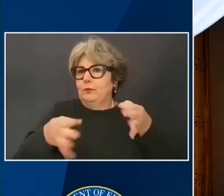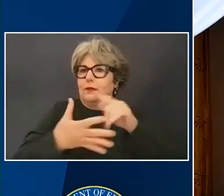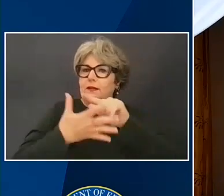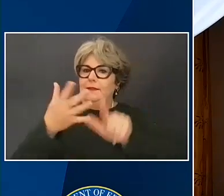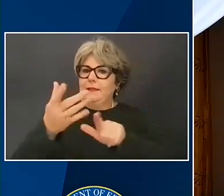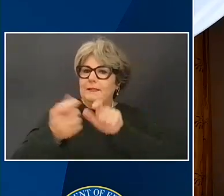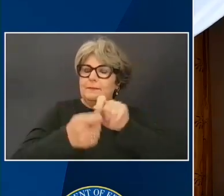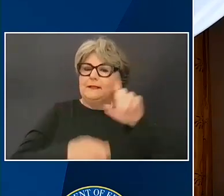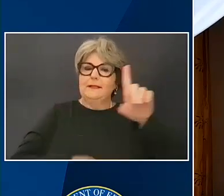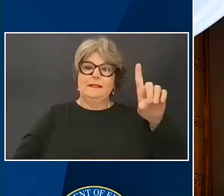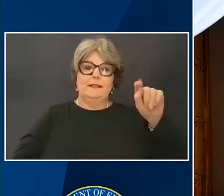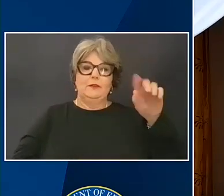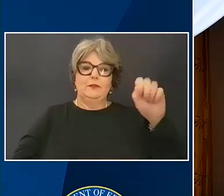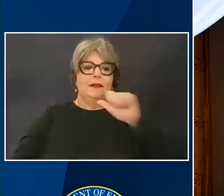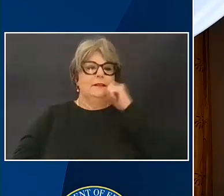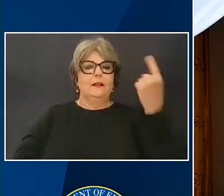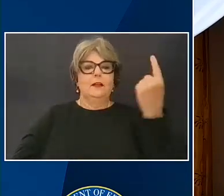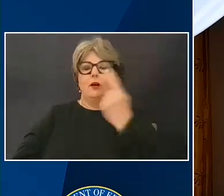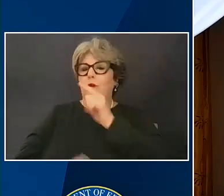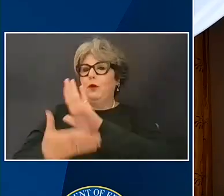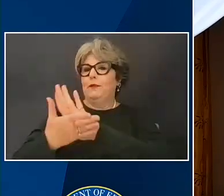the school records and reports to the Department.